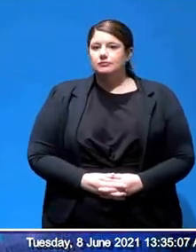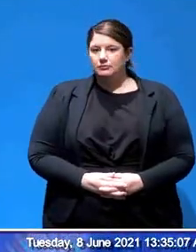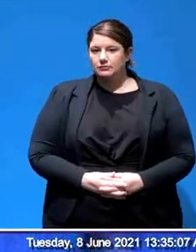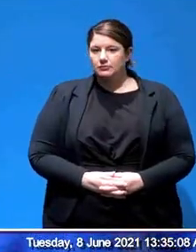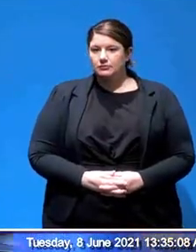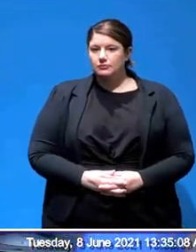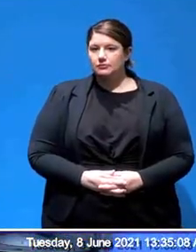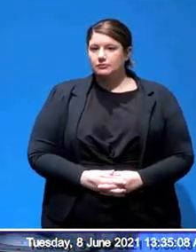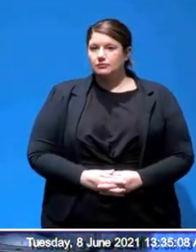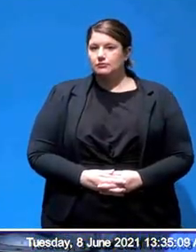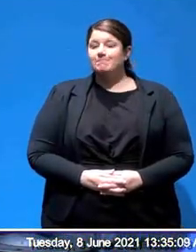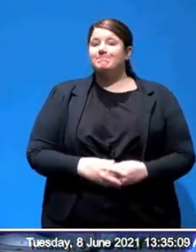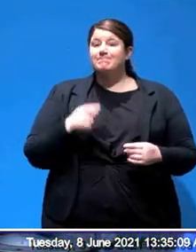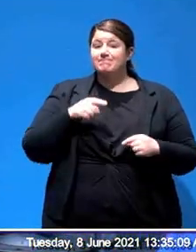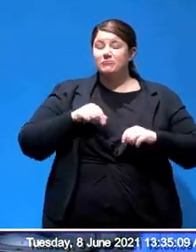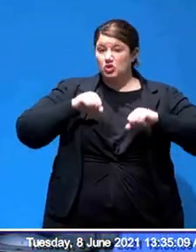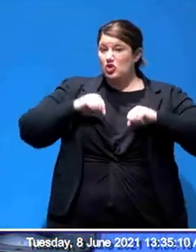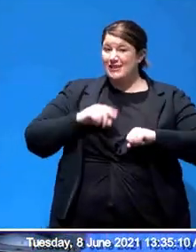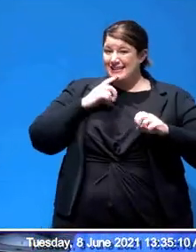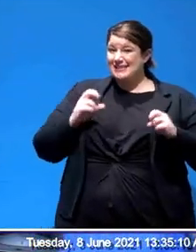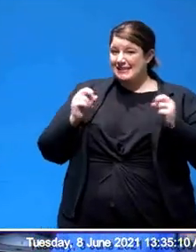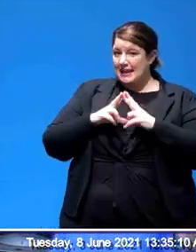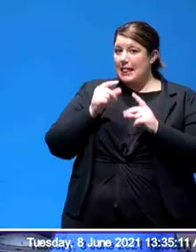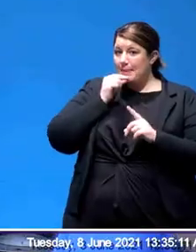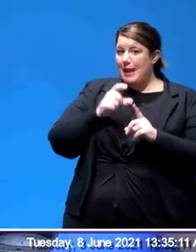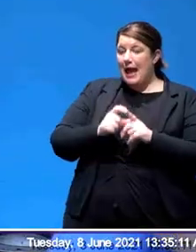It's also breaking up in Sydney a little. I'm very sorry.